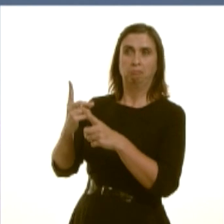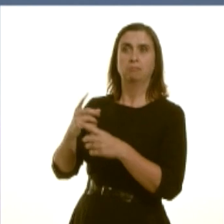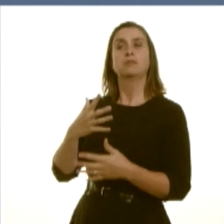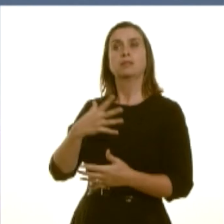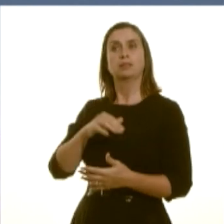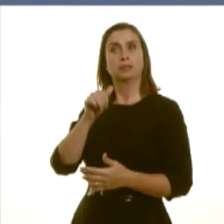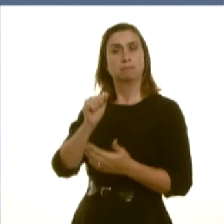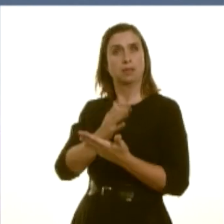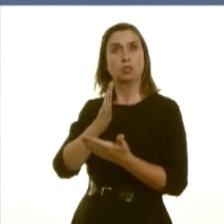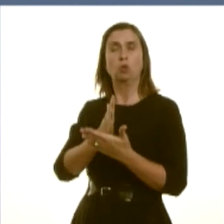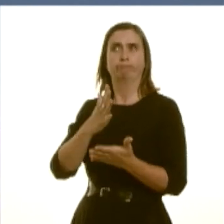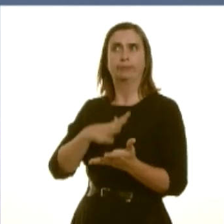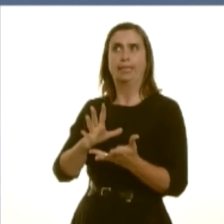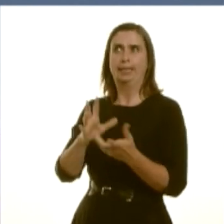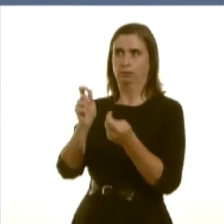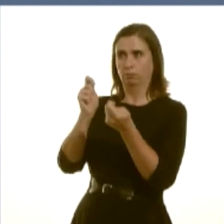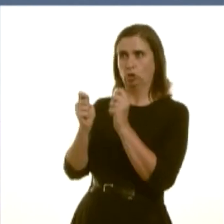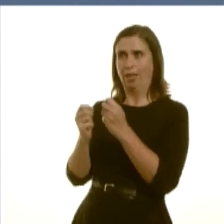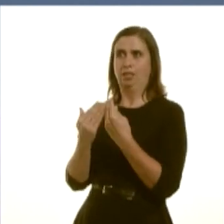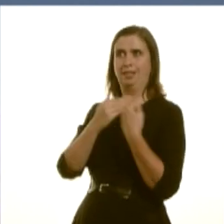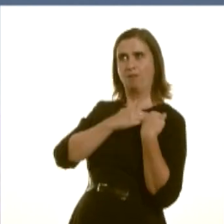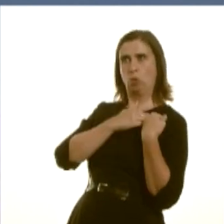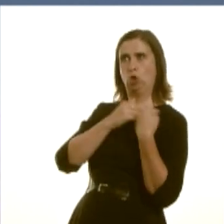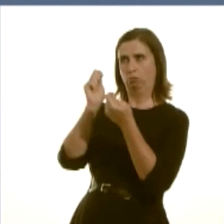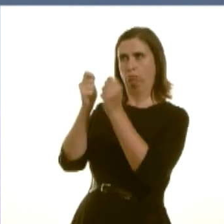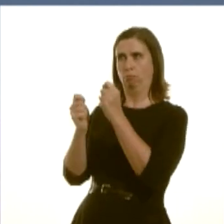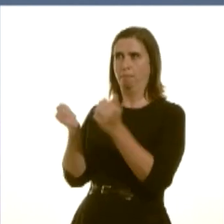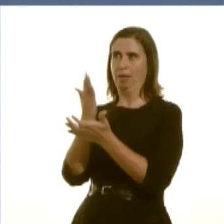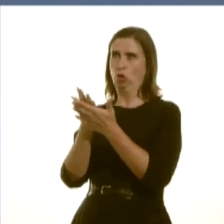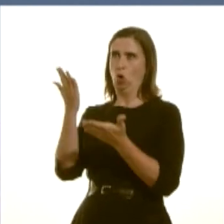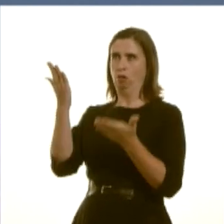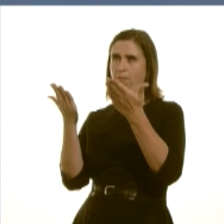the UK will need rebalancing. Are you able to tell us of any specific arguments that